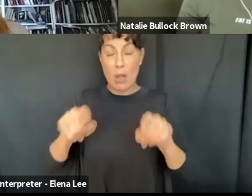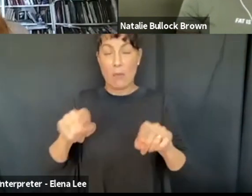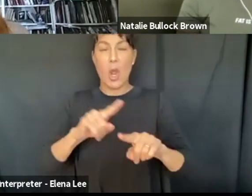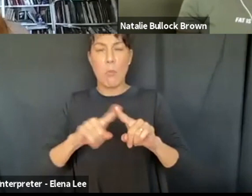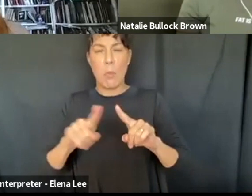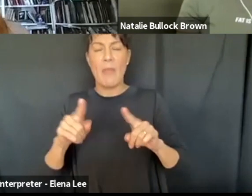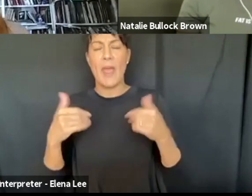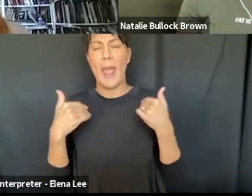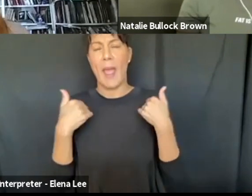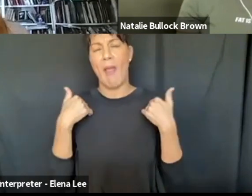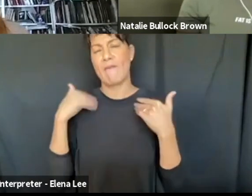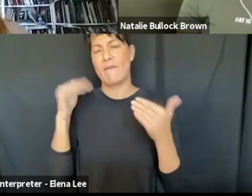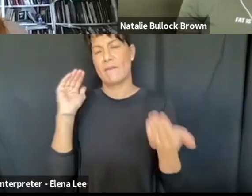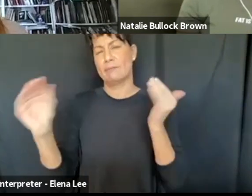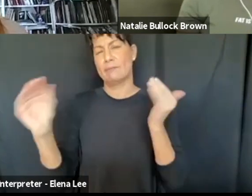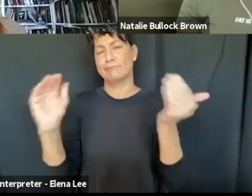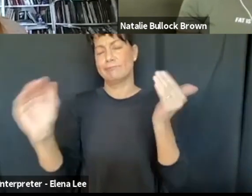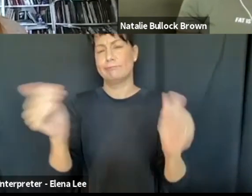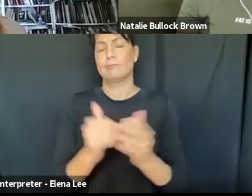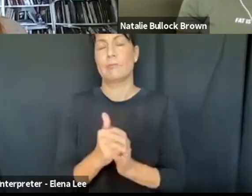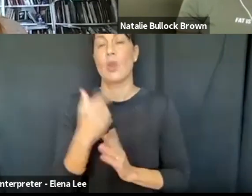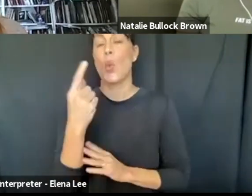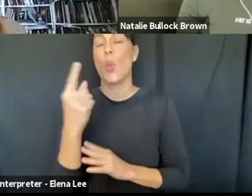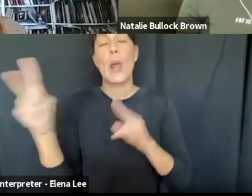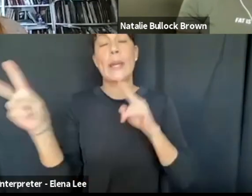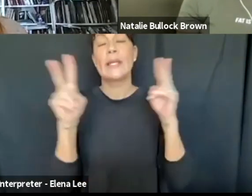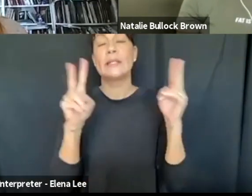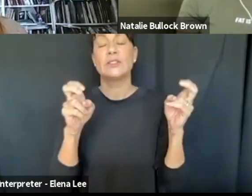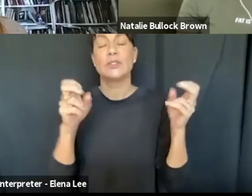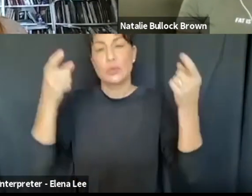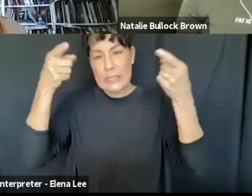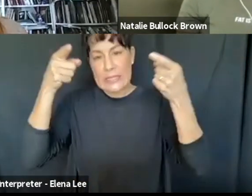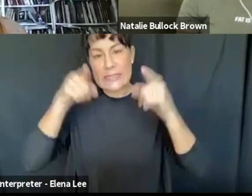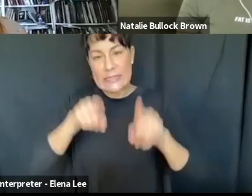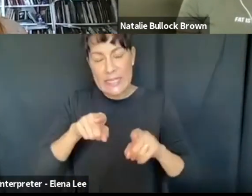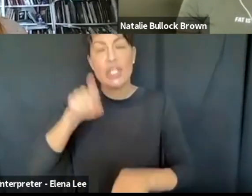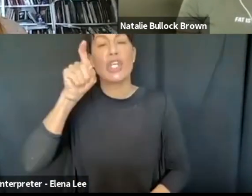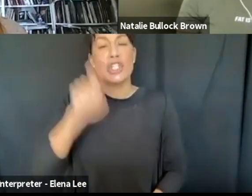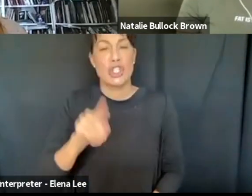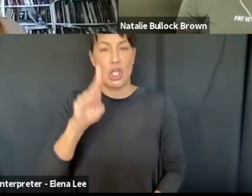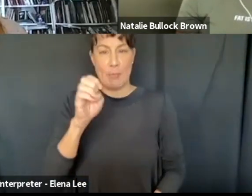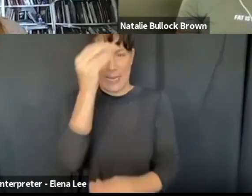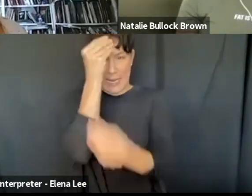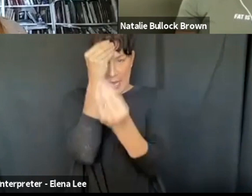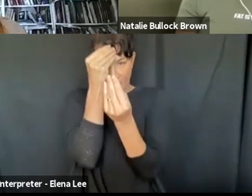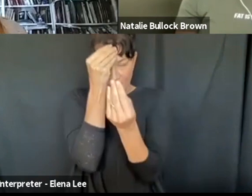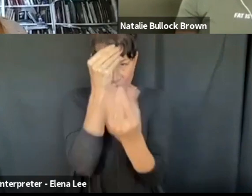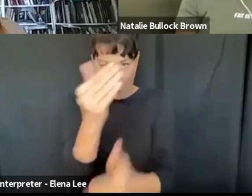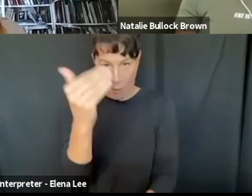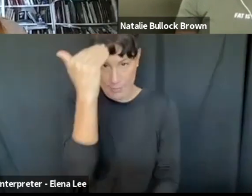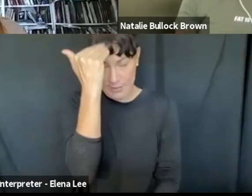And so, one is the issue of consent that it should be informed. And the question is really like